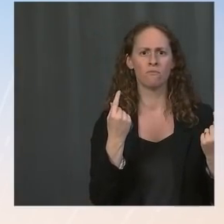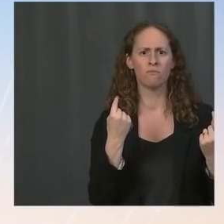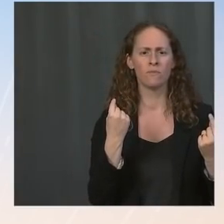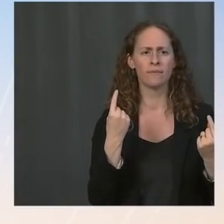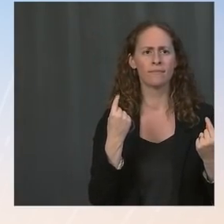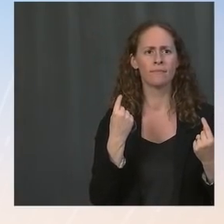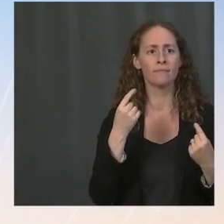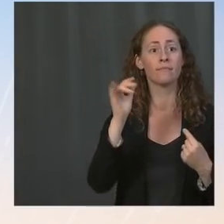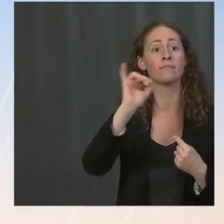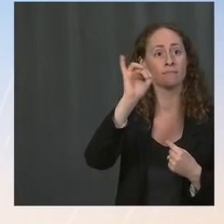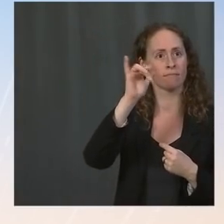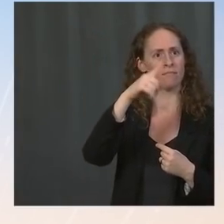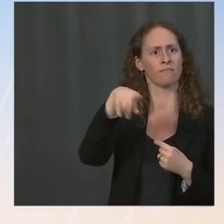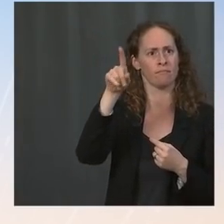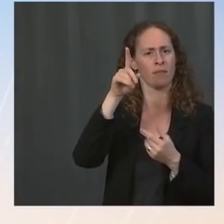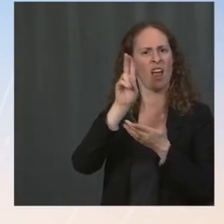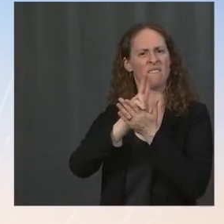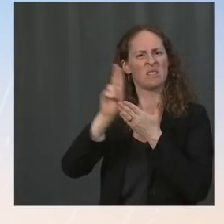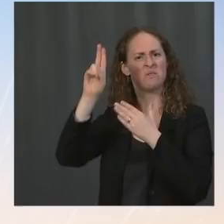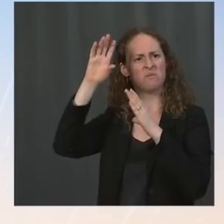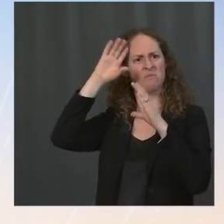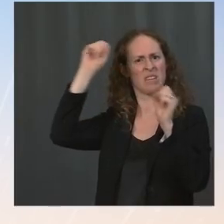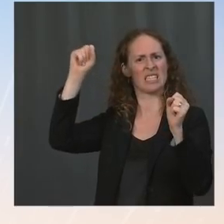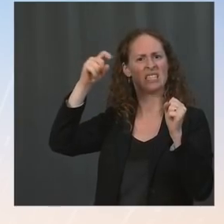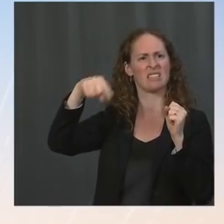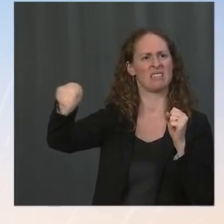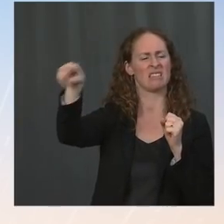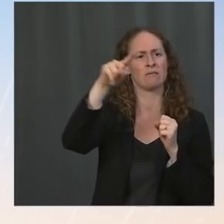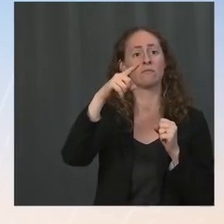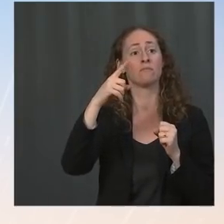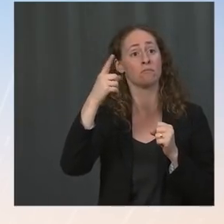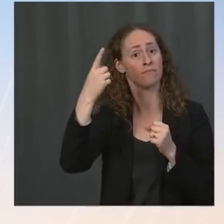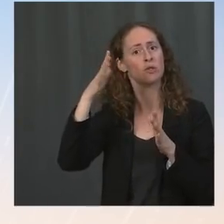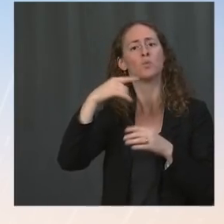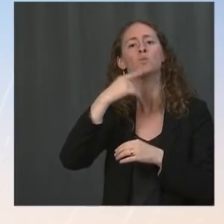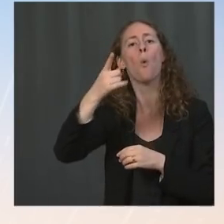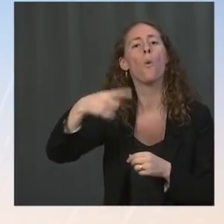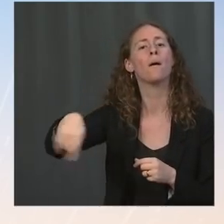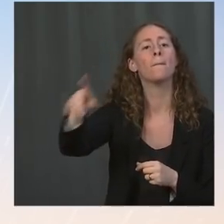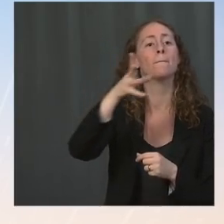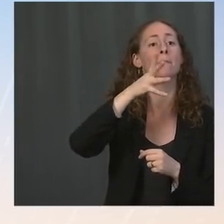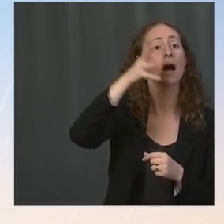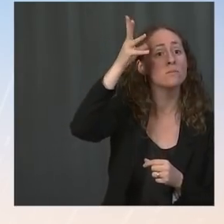apparently told these students and their parents that their information had been handed over to the Taliban --